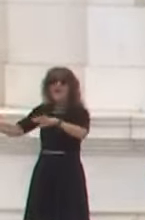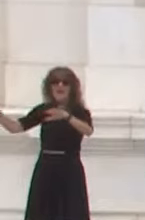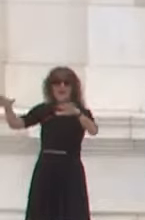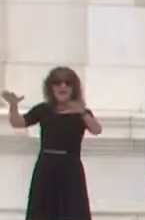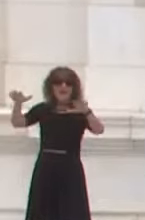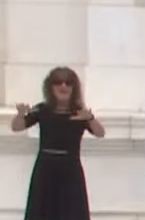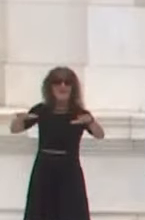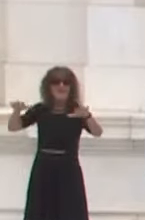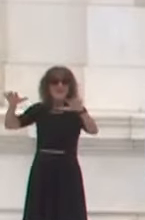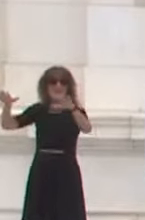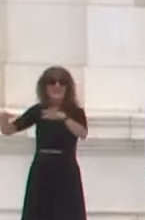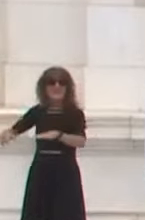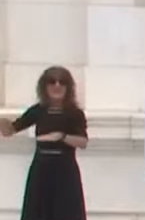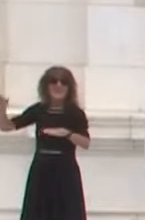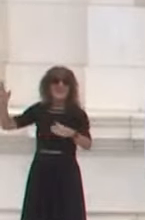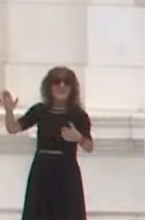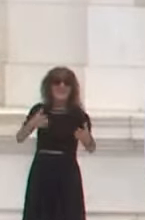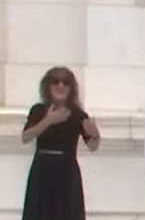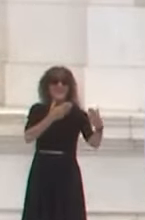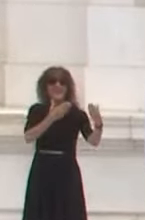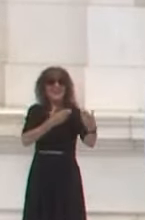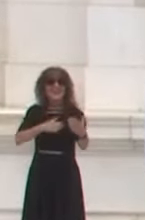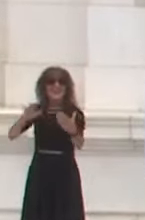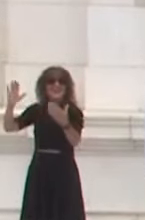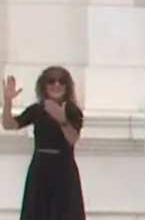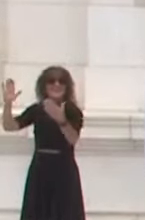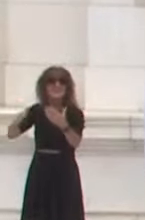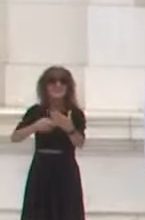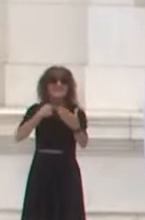As the fog was lifting, a voice was singing,